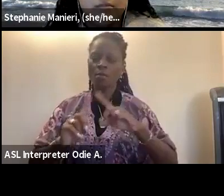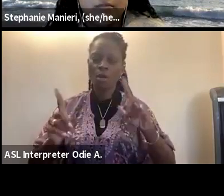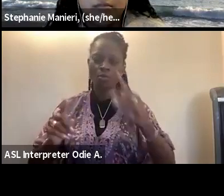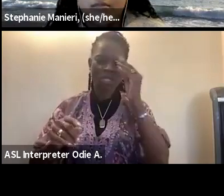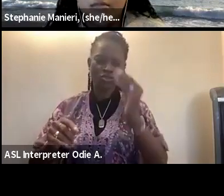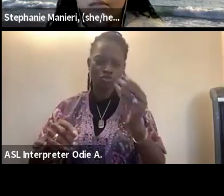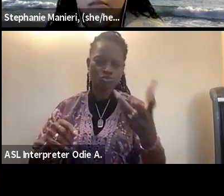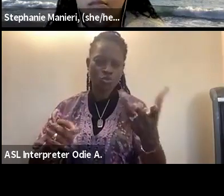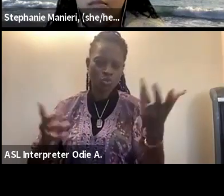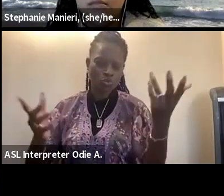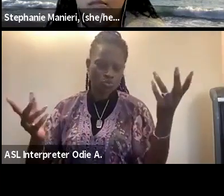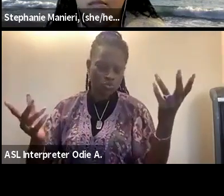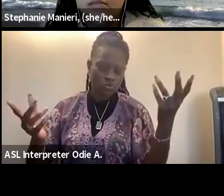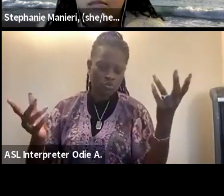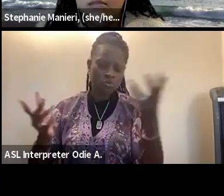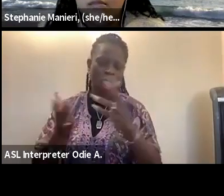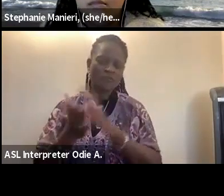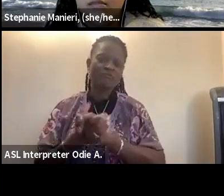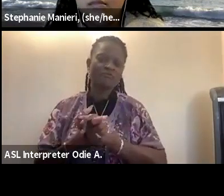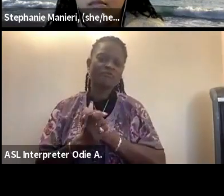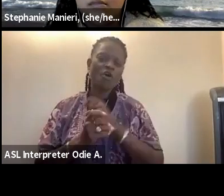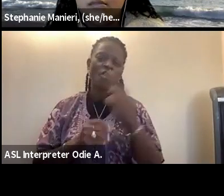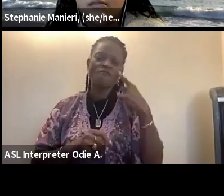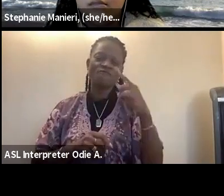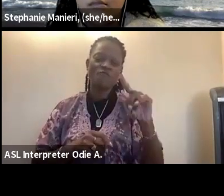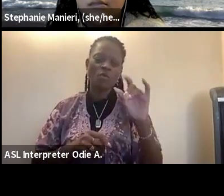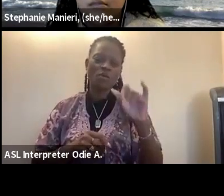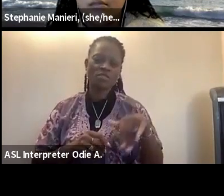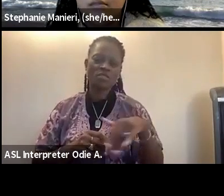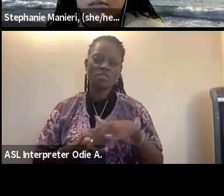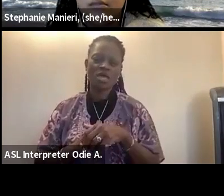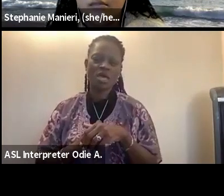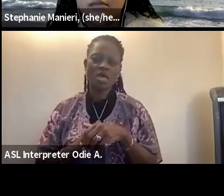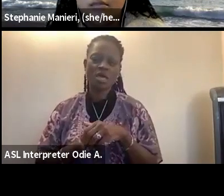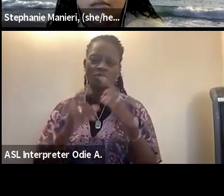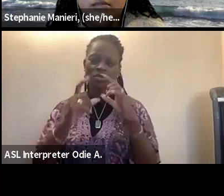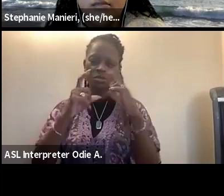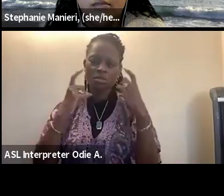what conditions are for the overall relaxing of mask mandates.